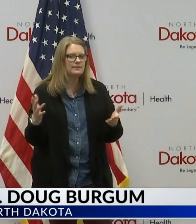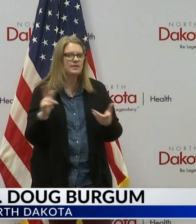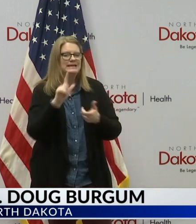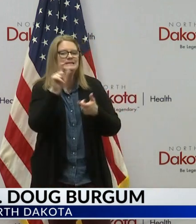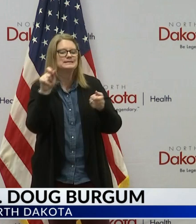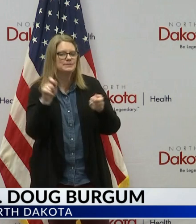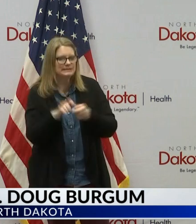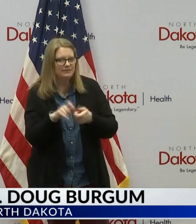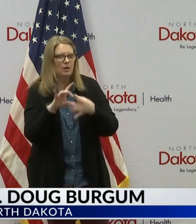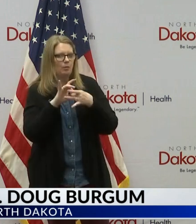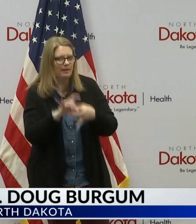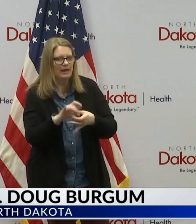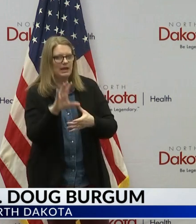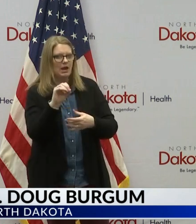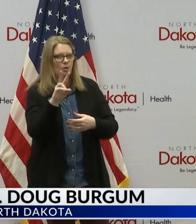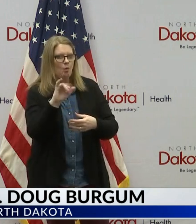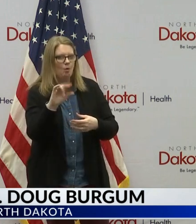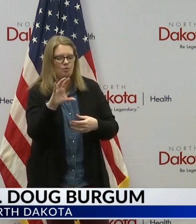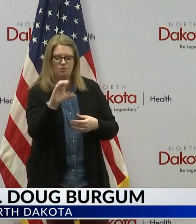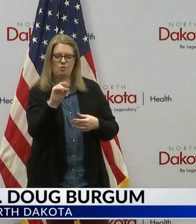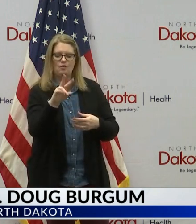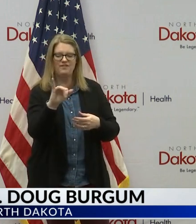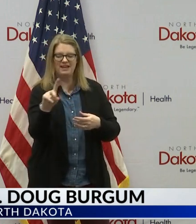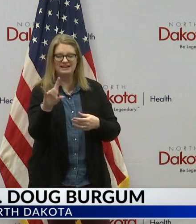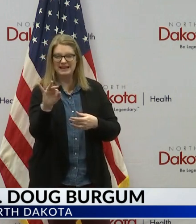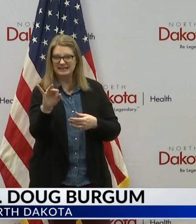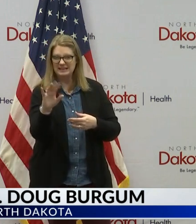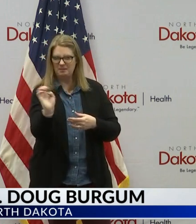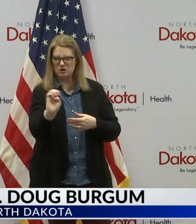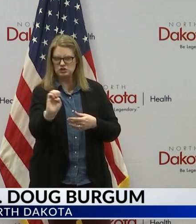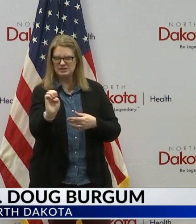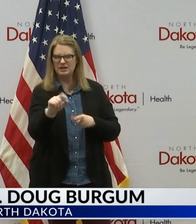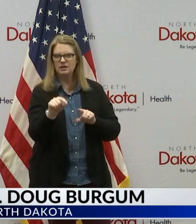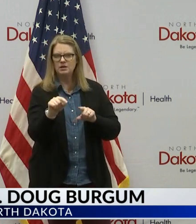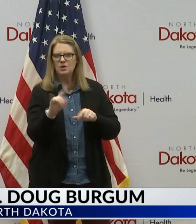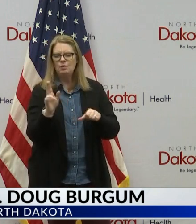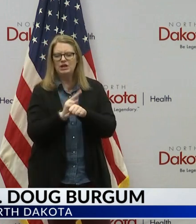WHAT WE CAN SPEND IT ON. WE KNOW WE CAN SPEND IT ON